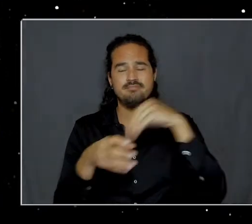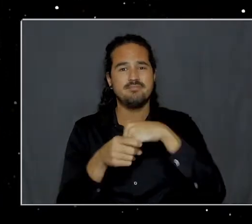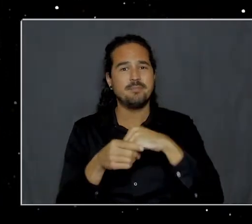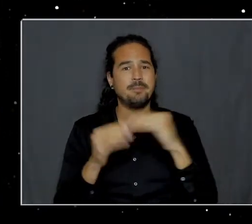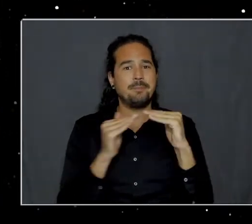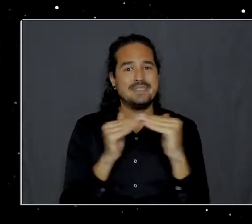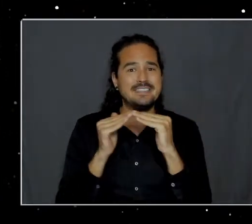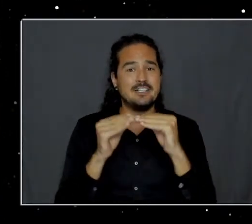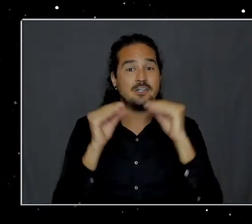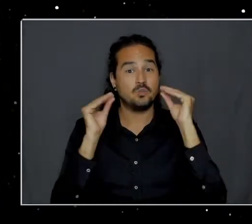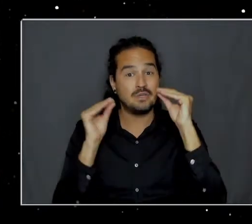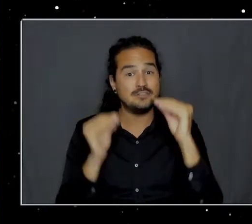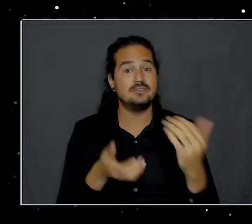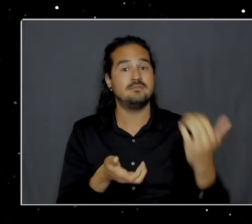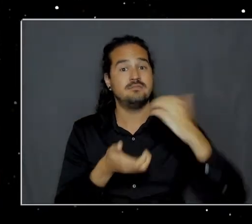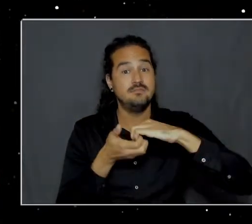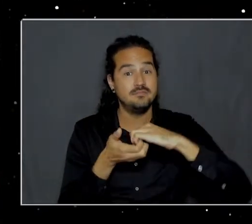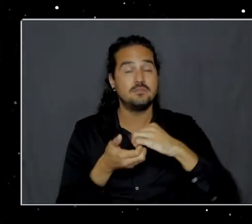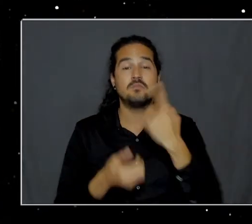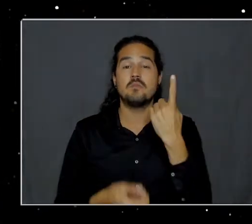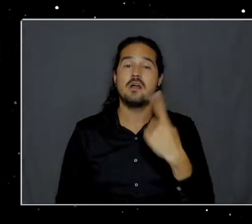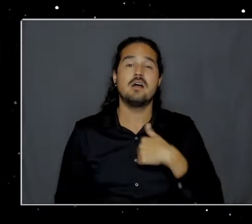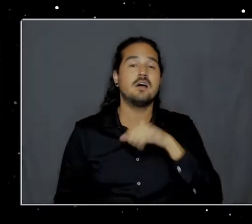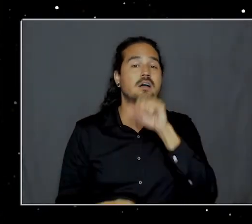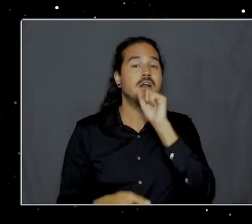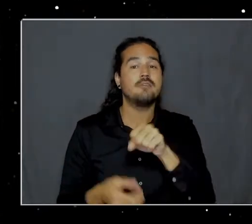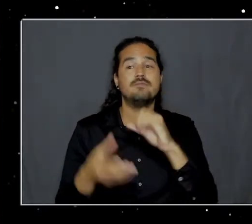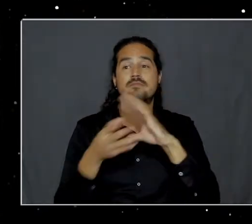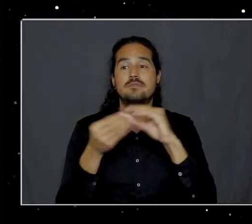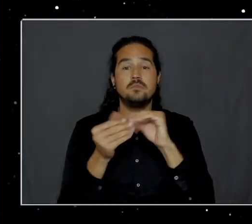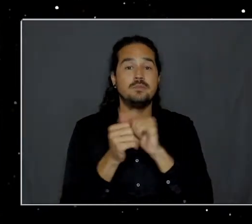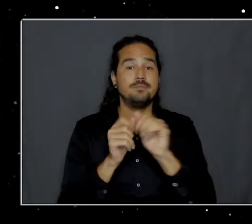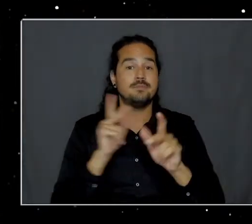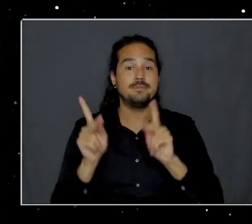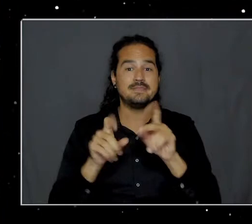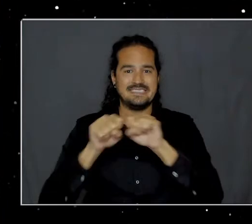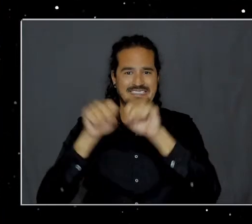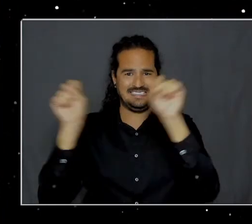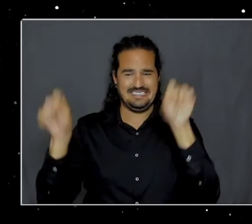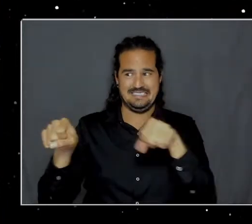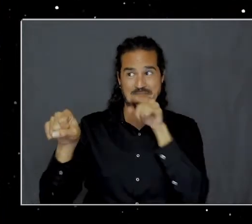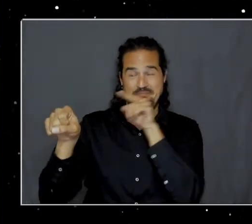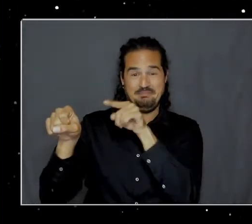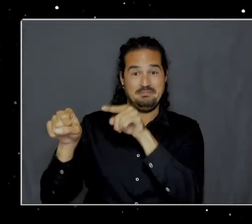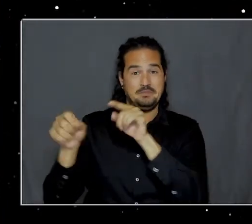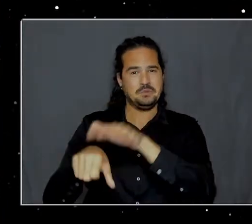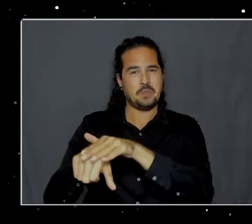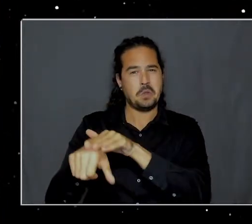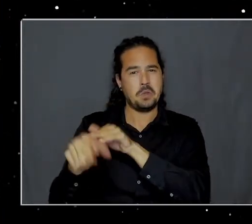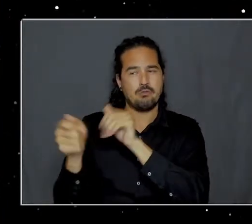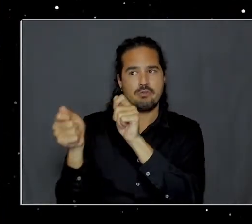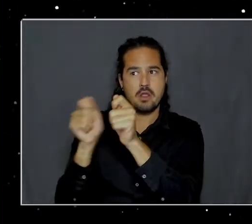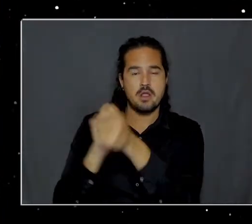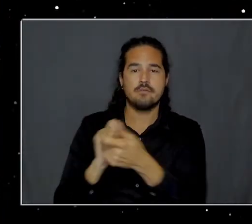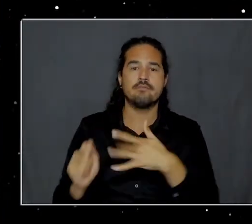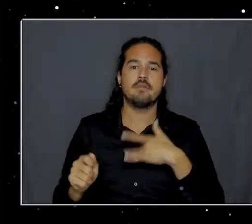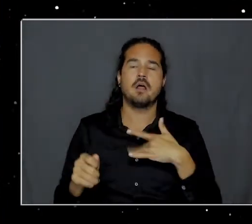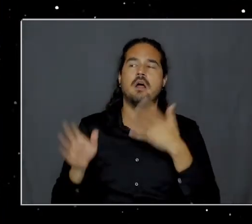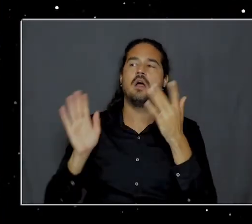AND THE FIRST NOTION THAT I ALWAYS LOVE TO SHARE WITH PEOPLE IS THAT THE SYSTEM MOVES SLOWLY, BUT WE CANNOT LET IT DISSUADE